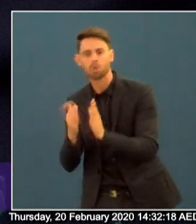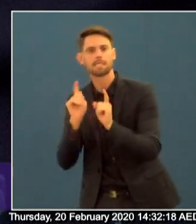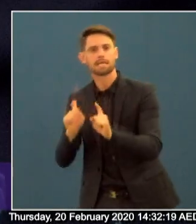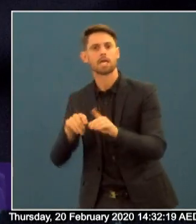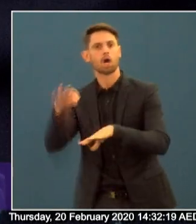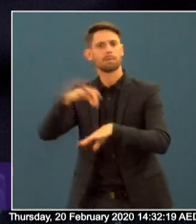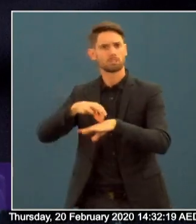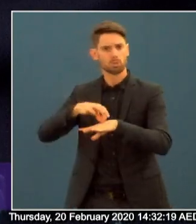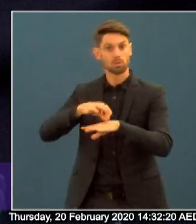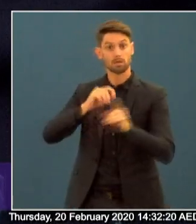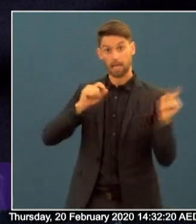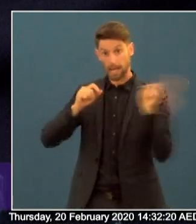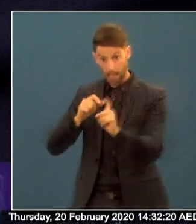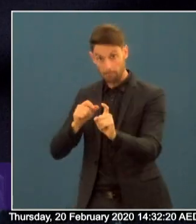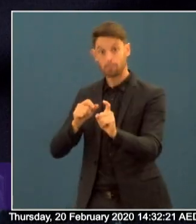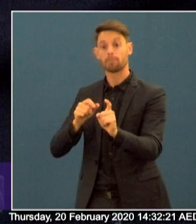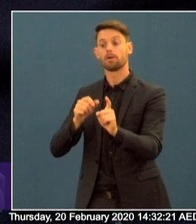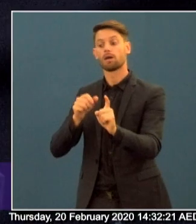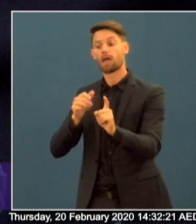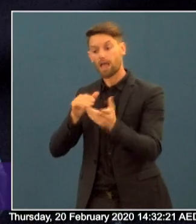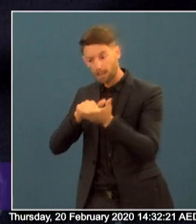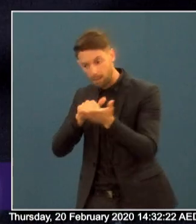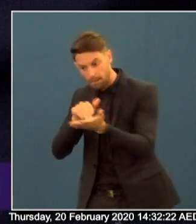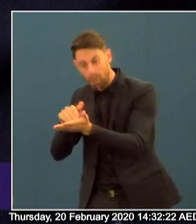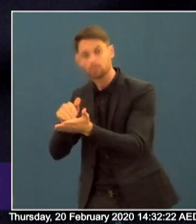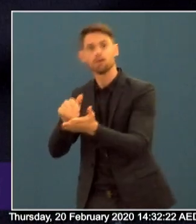And we estimated from the New South Wales data